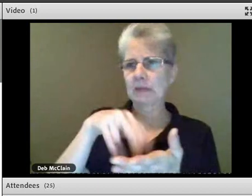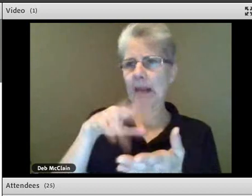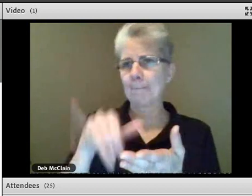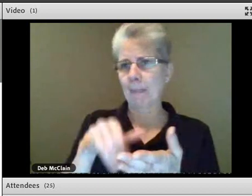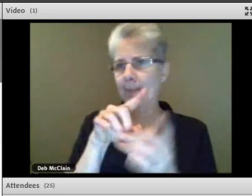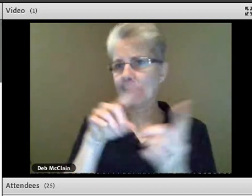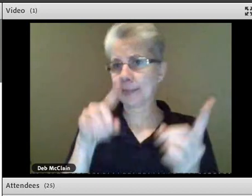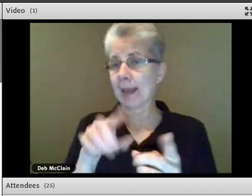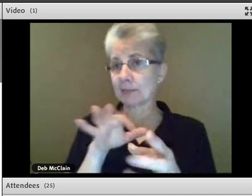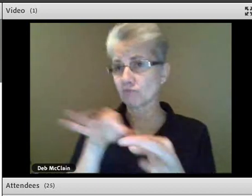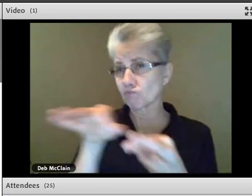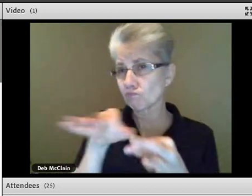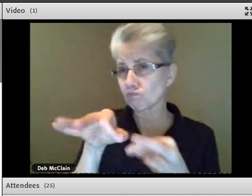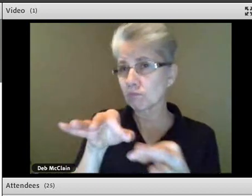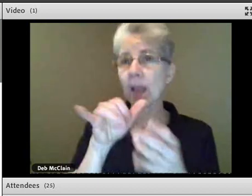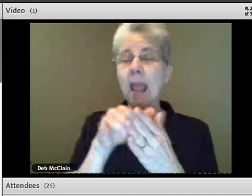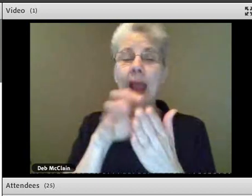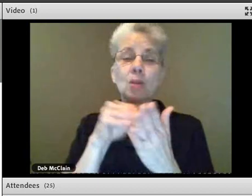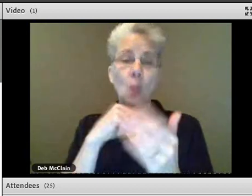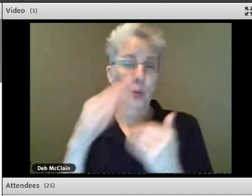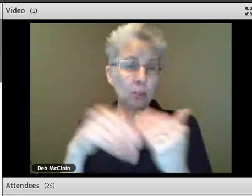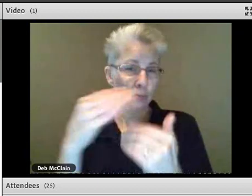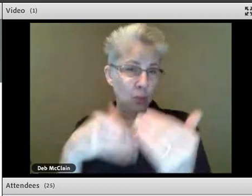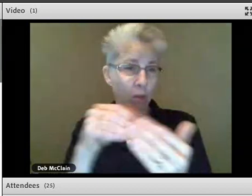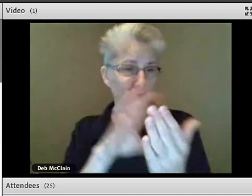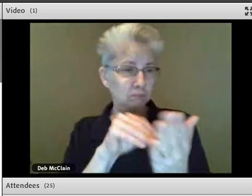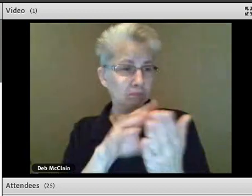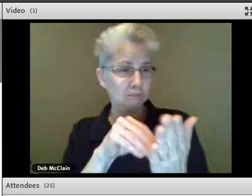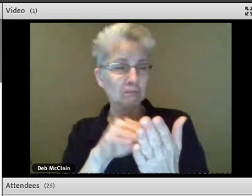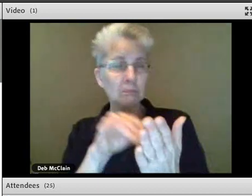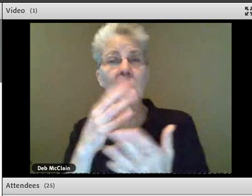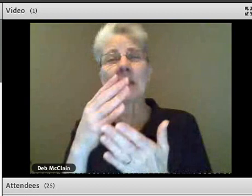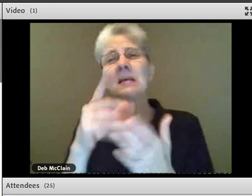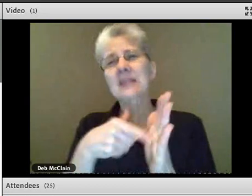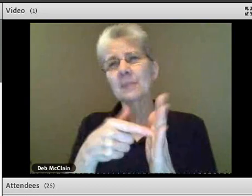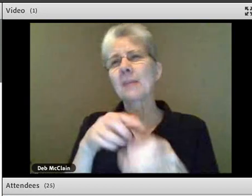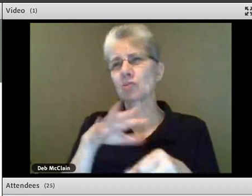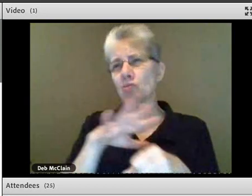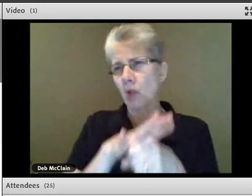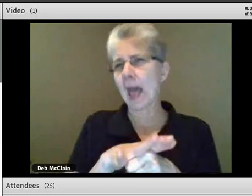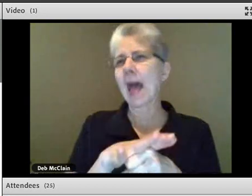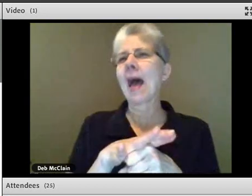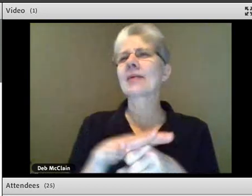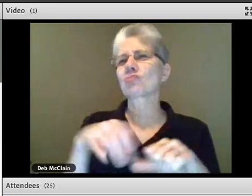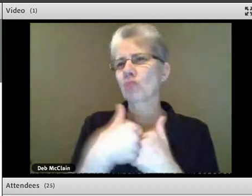and you'll learn as you go," and that's sometimes stressful and challenging, but if you can sit someone down.